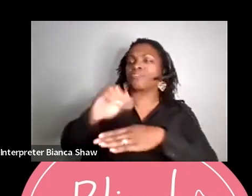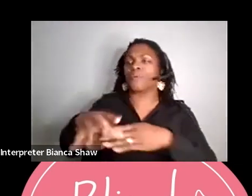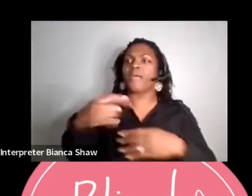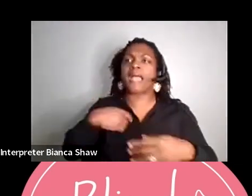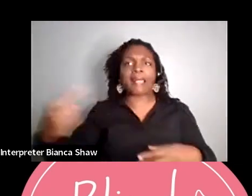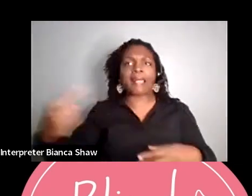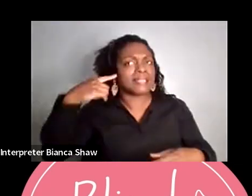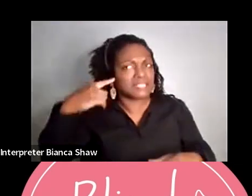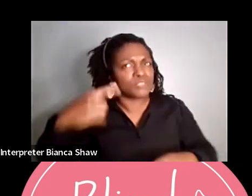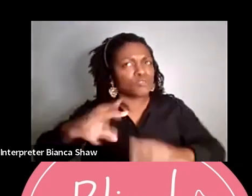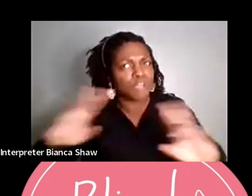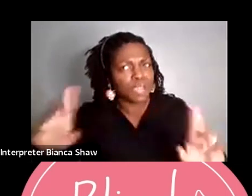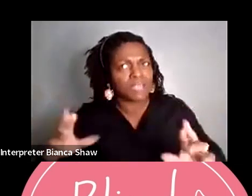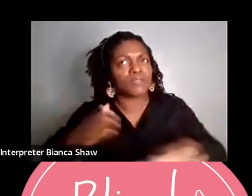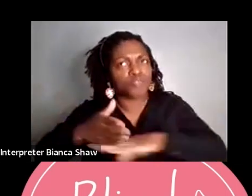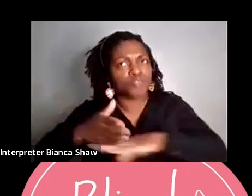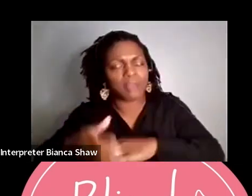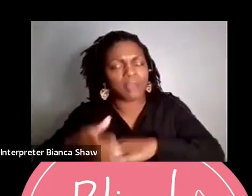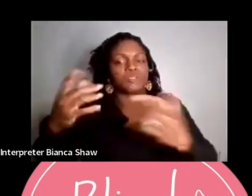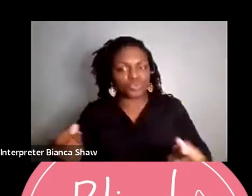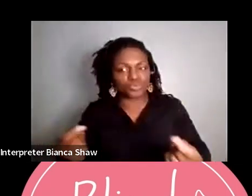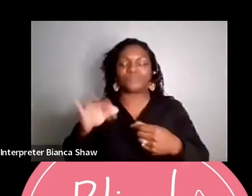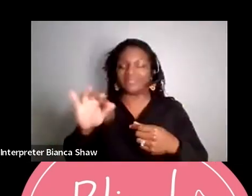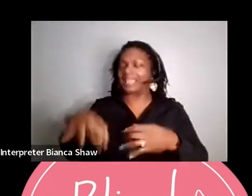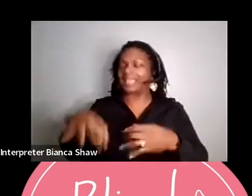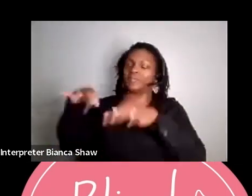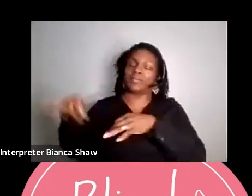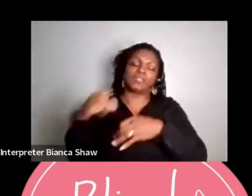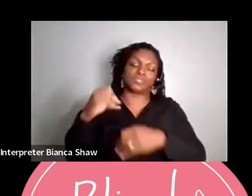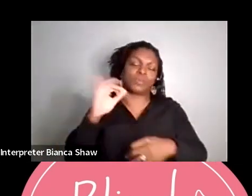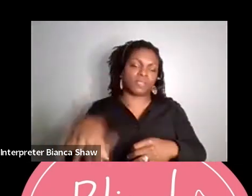said orientation. Mobility is is a huge thing obviously it's a very important skill.